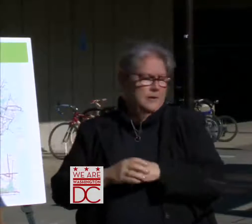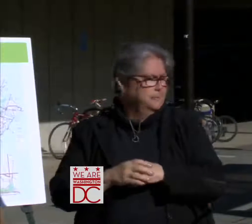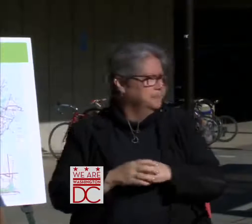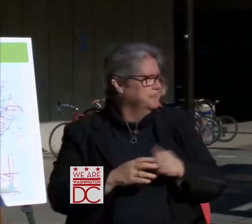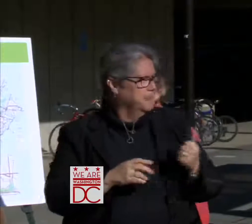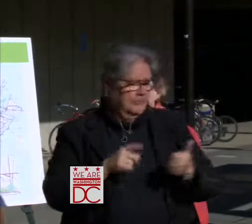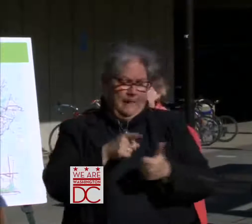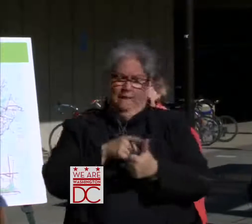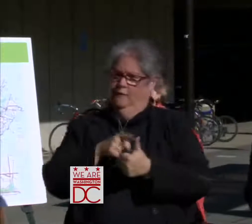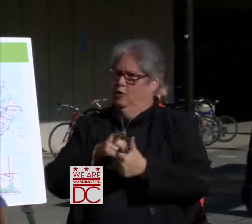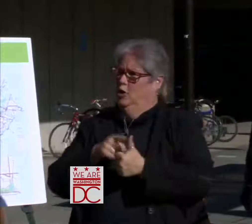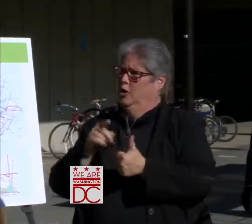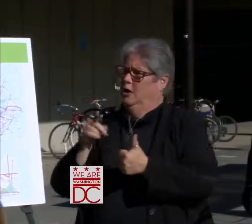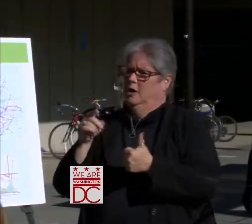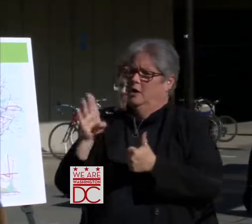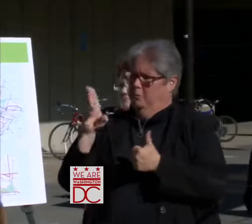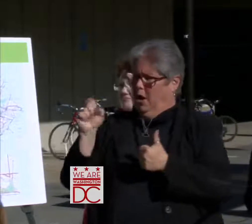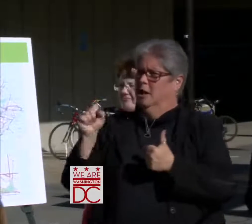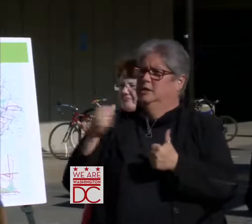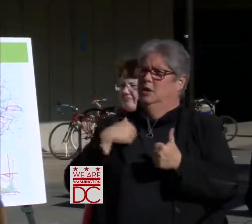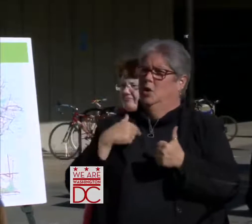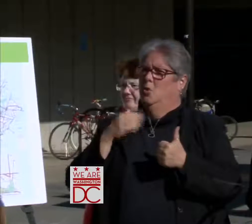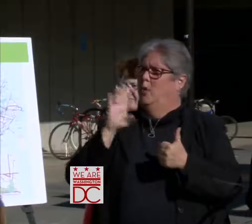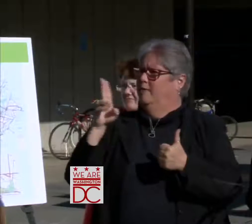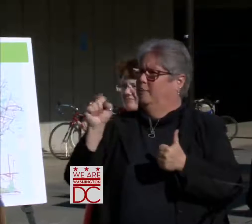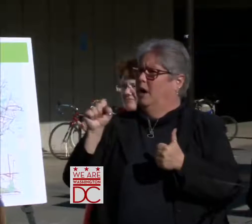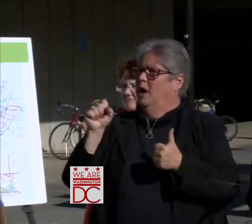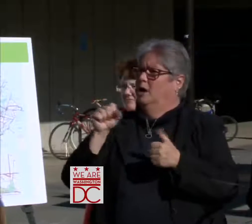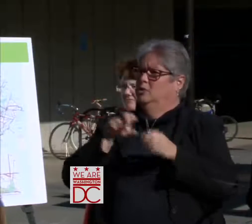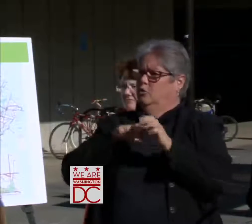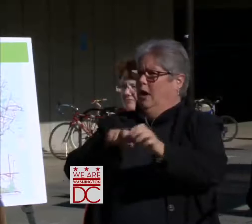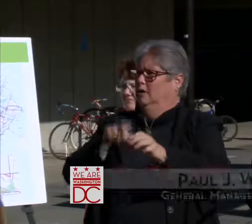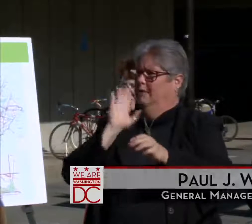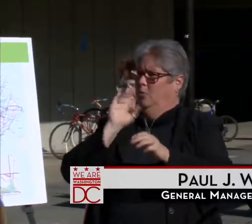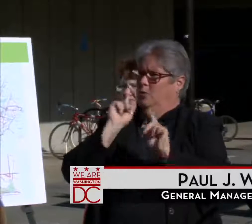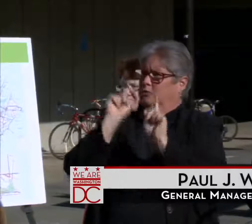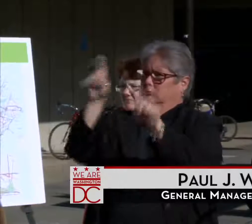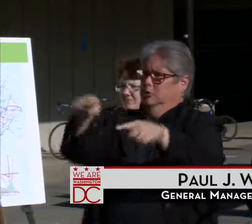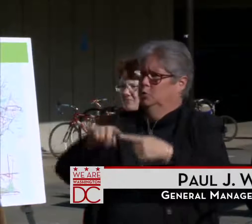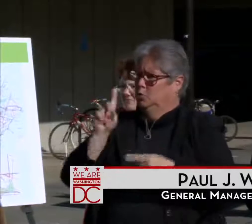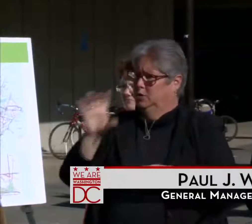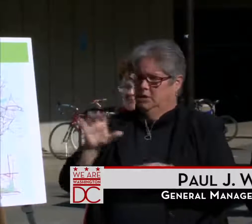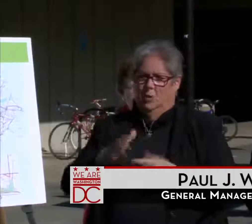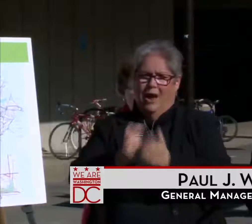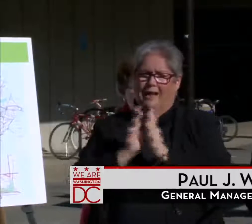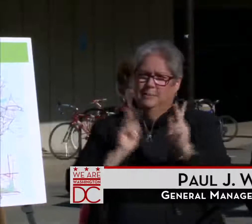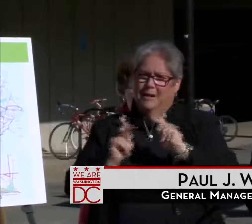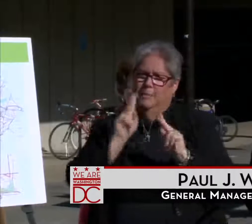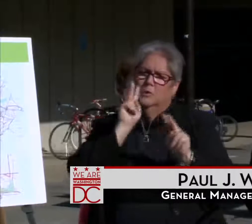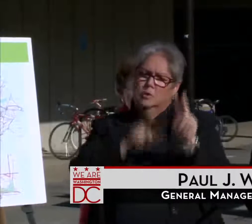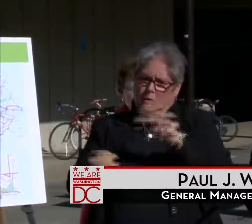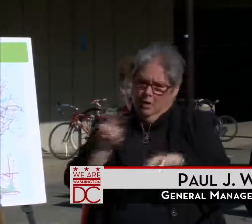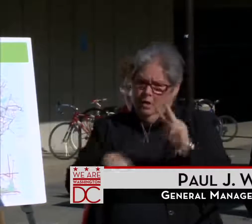ARE YOU CONCERNED ABOUT FARE HIKES CAUSING -- . GIVEN THAT PEOPLE DON'T HAVE A LOT OF CONFIDENCE IN THE ON-TIME PERFORMANCE AND OTHER THINGS METRICS OF PERFORMANCE? SURE. ON THE FIRST ONE ON THE BUSES, WE DO HAVE OTHER BUS ROUTES THAT DO GO DOWNTOWN SO WE'RE ASKING PEOPLE TO LOOK AT BUS OPTIONS